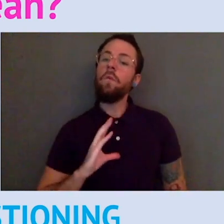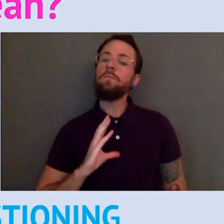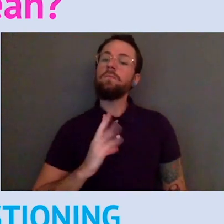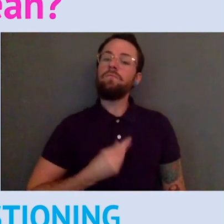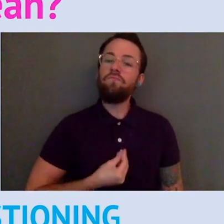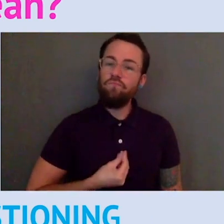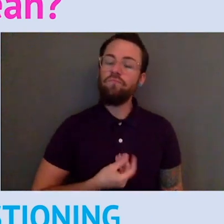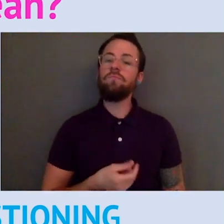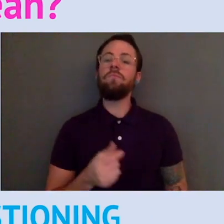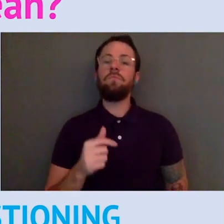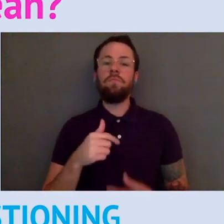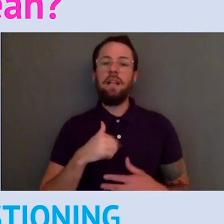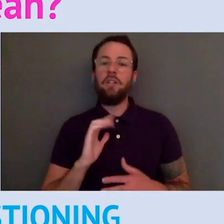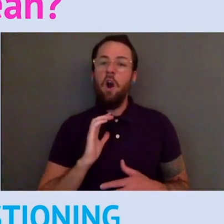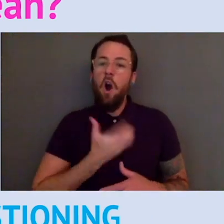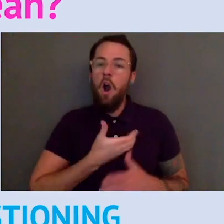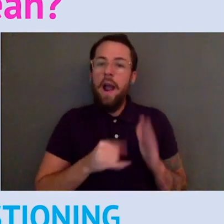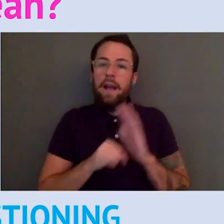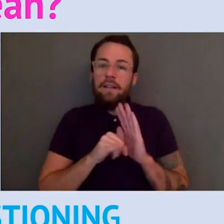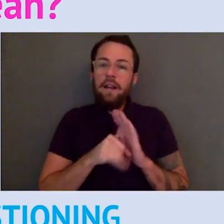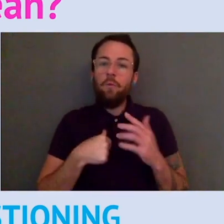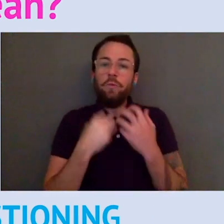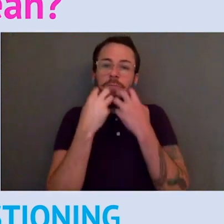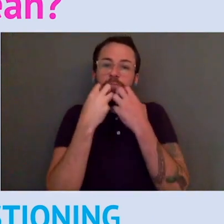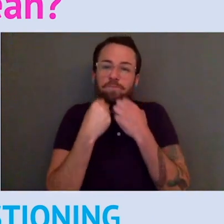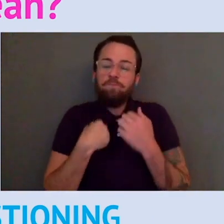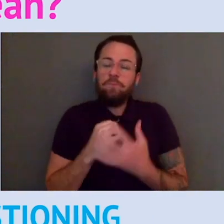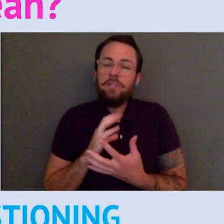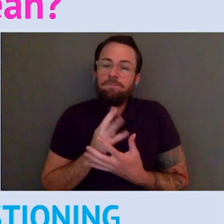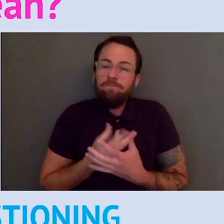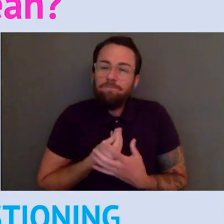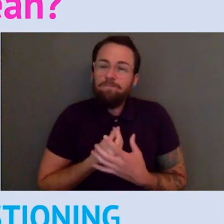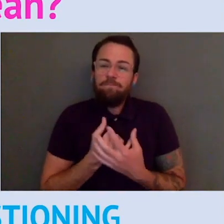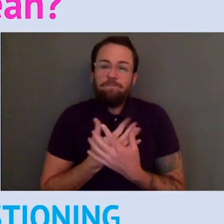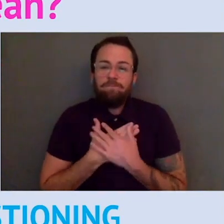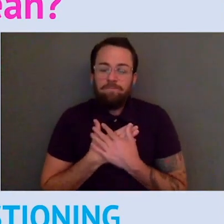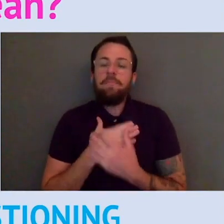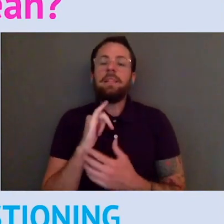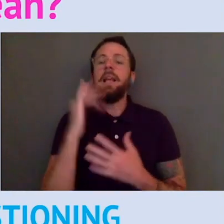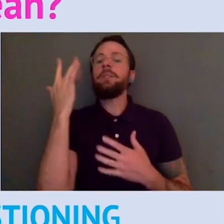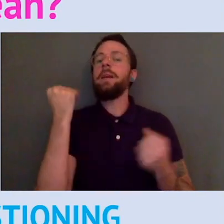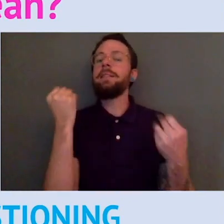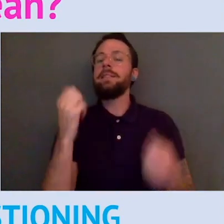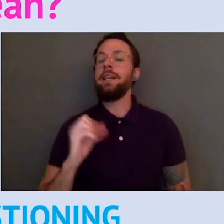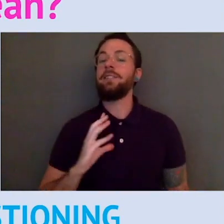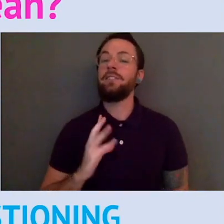One person said, that this sign for trans, looks like the sign for beautiful and that